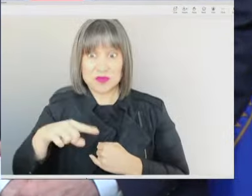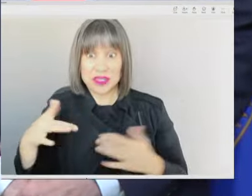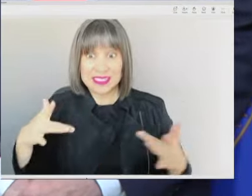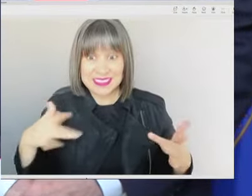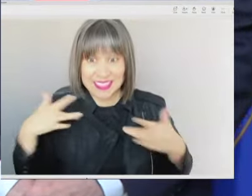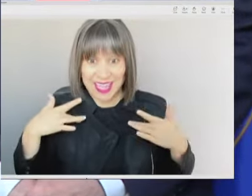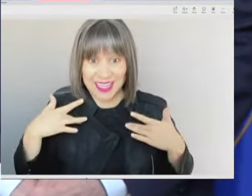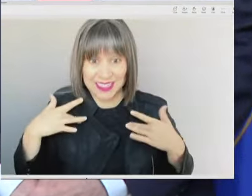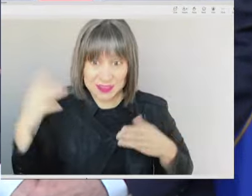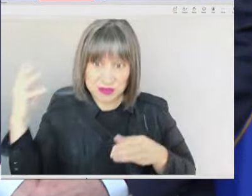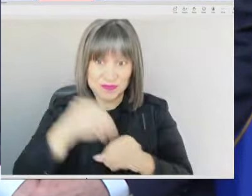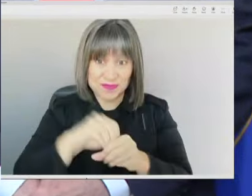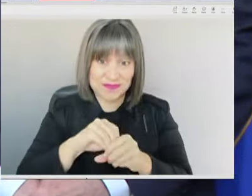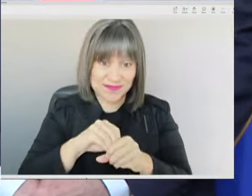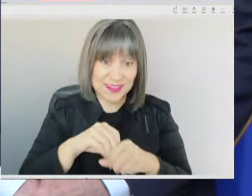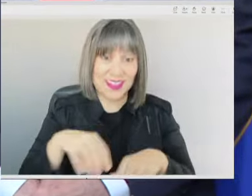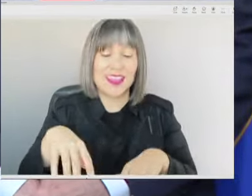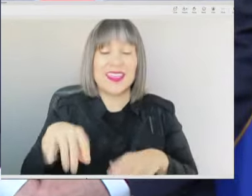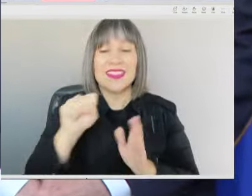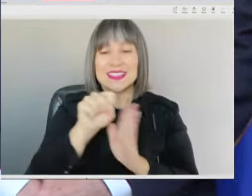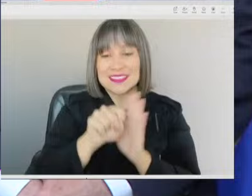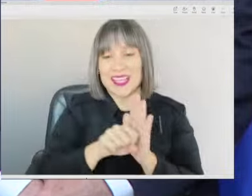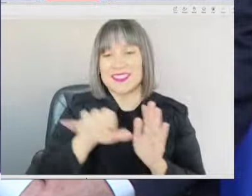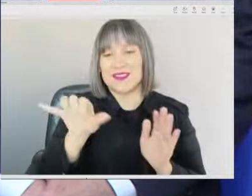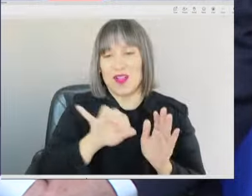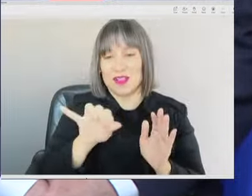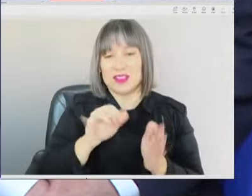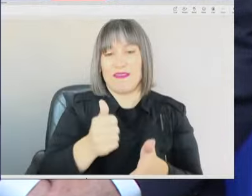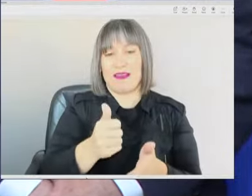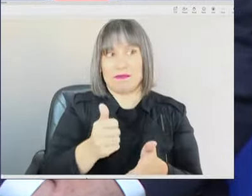out and the states have also asked us for help over time as well. We